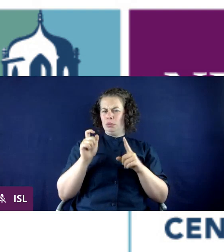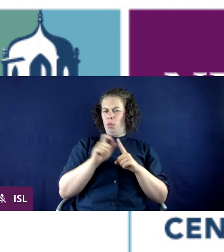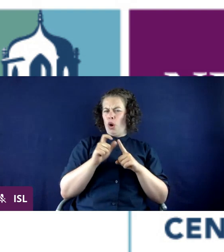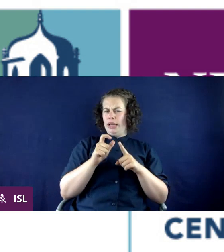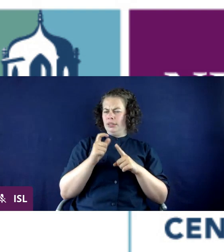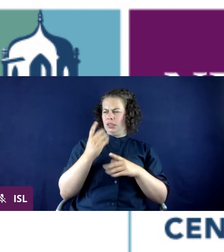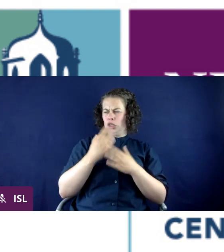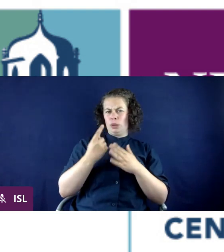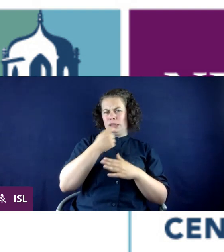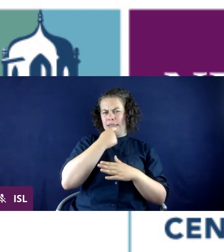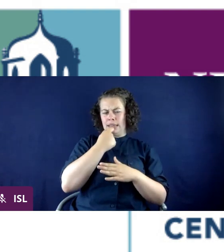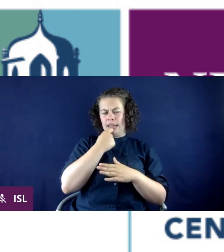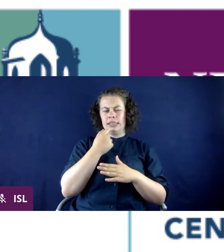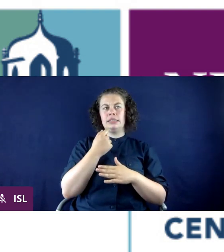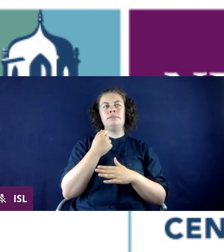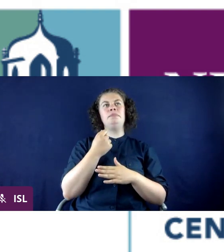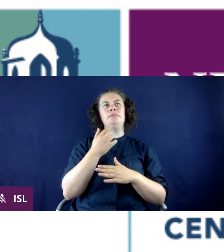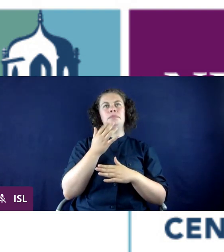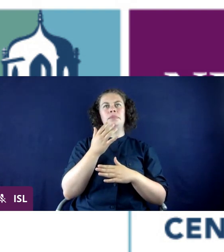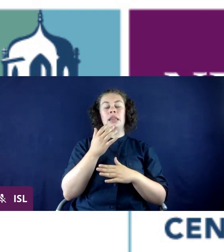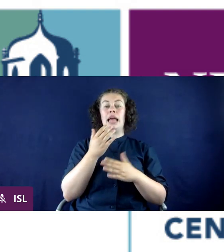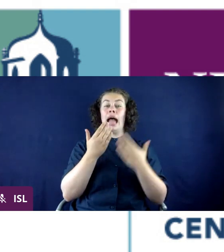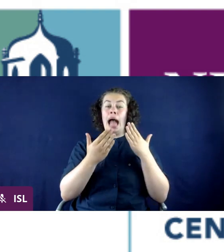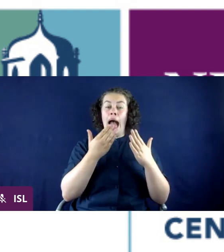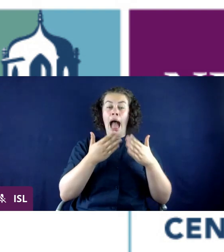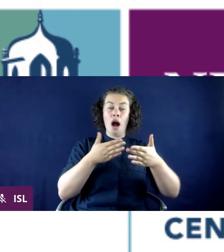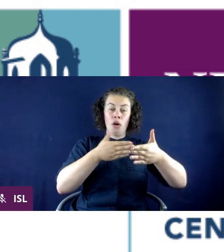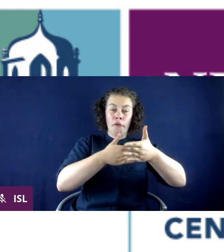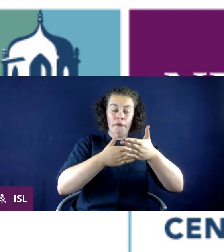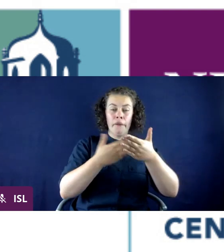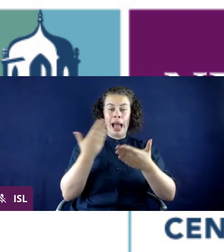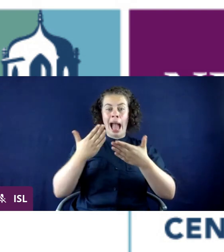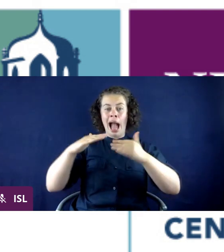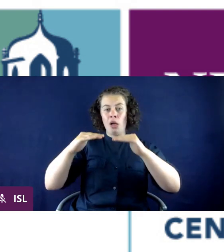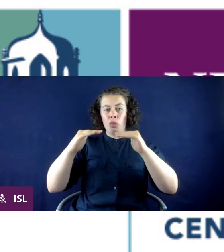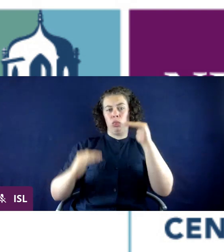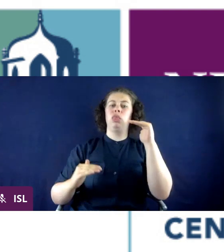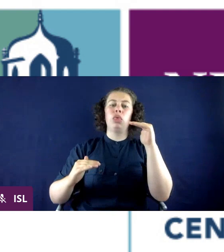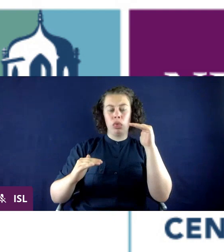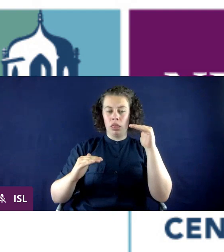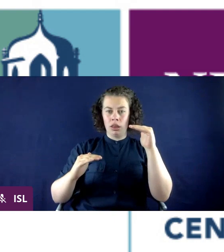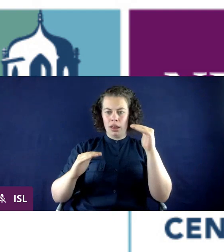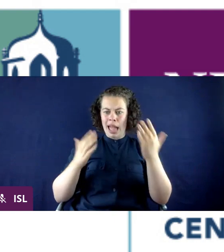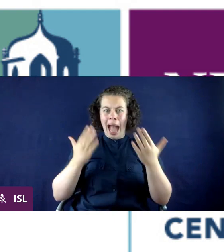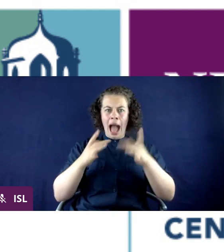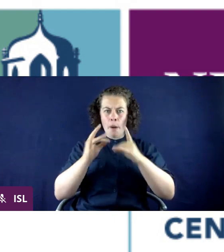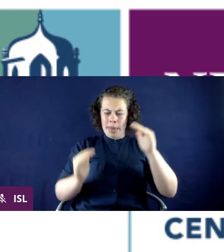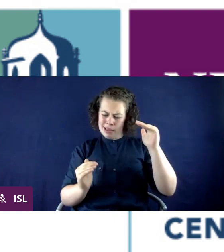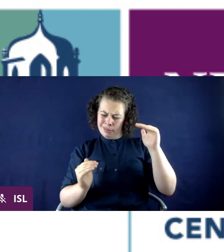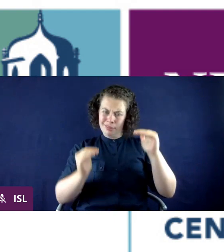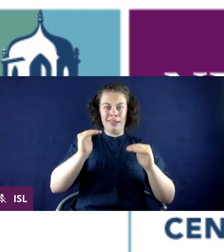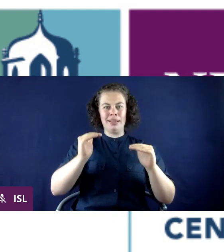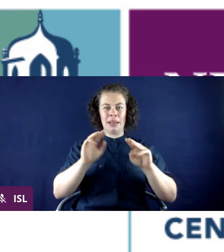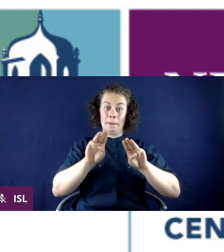There was a brilliant point made earlier about inaccessibility and exclusion, and what often bridges the gap is people.